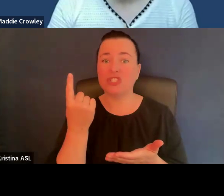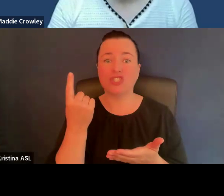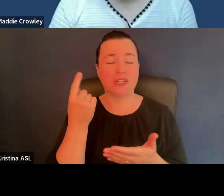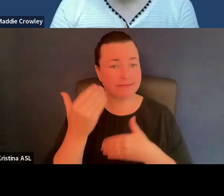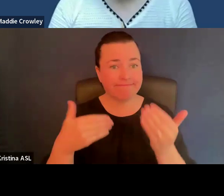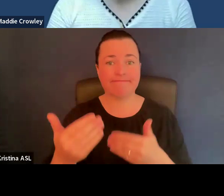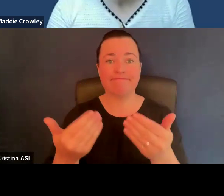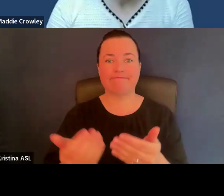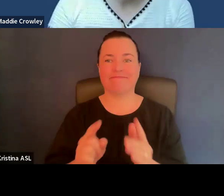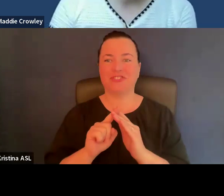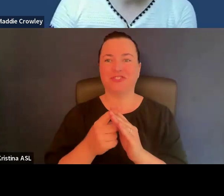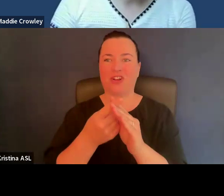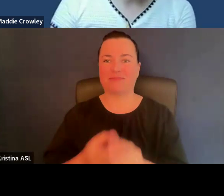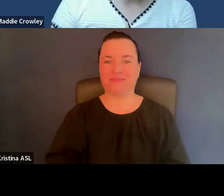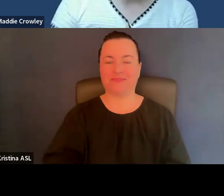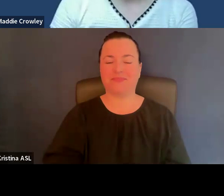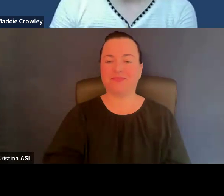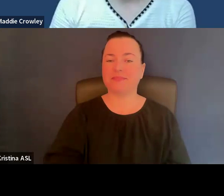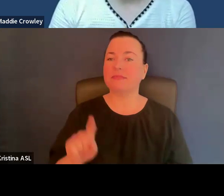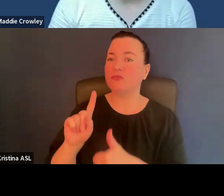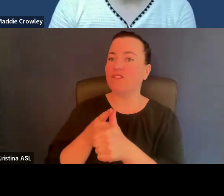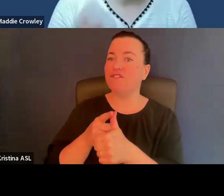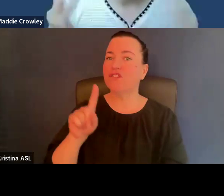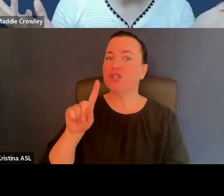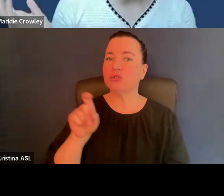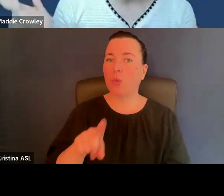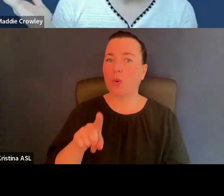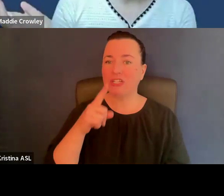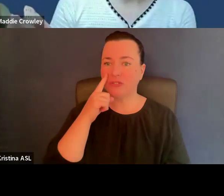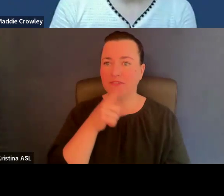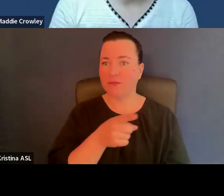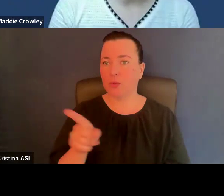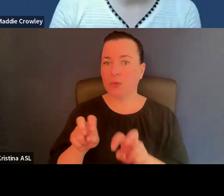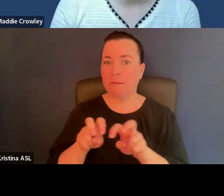Our first question is just a general, what is self-advocacy?